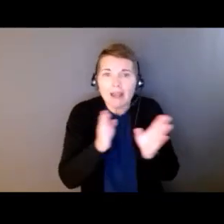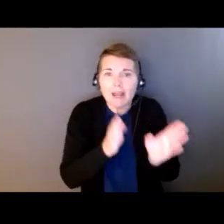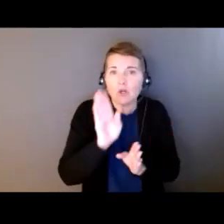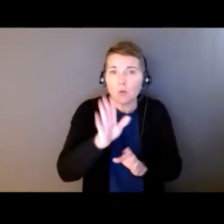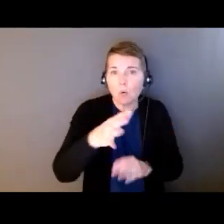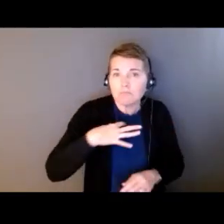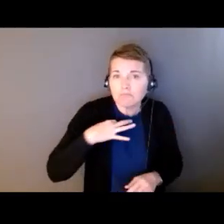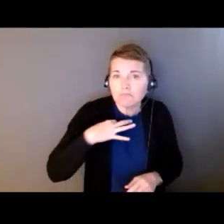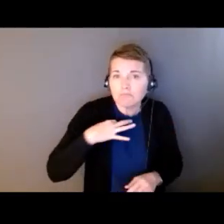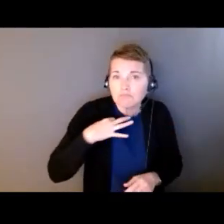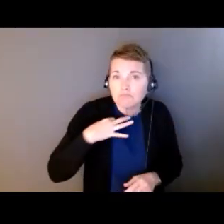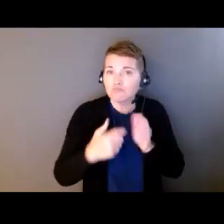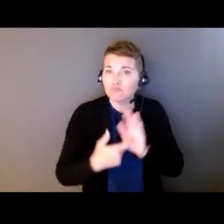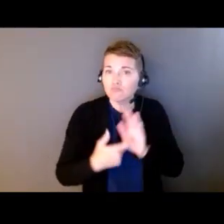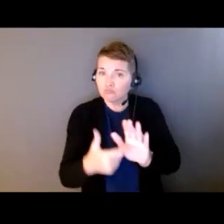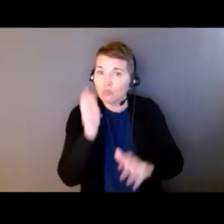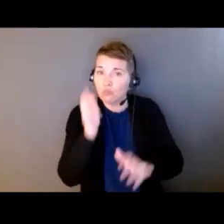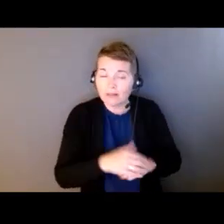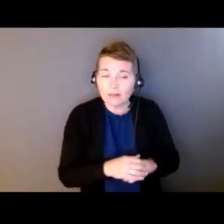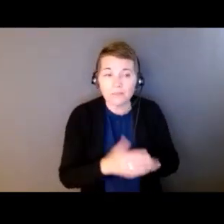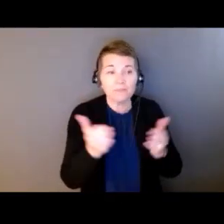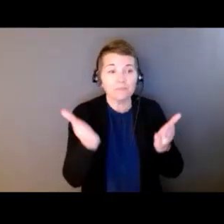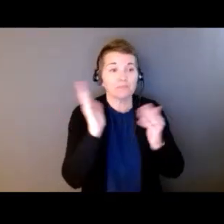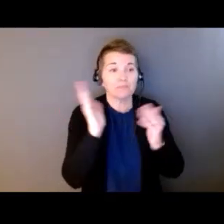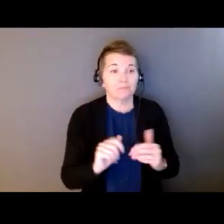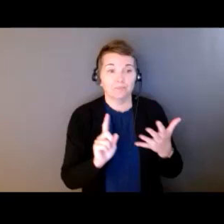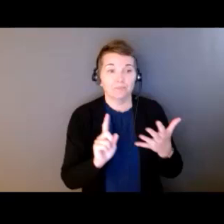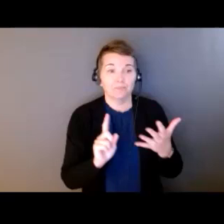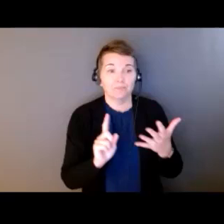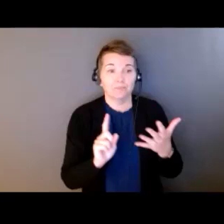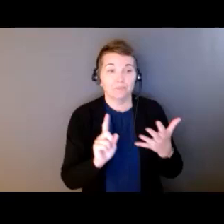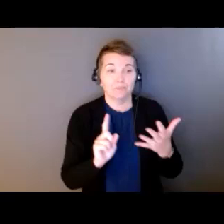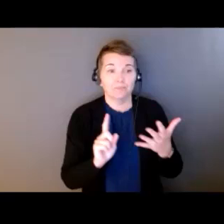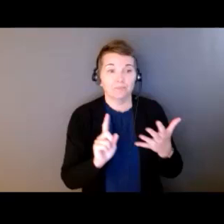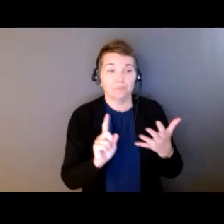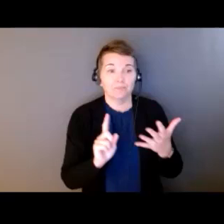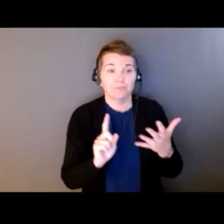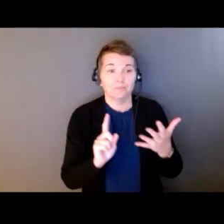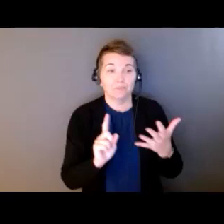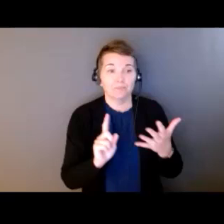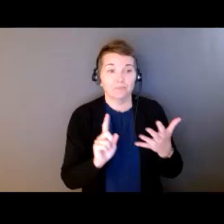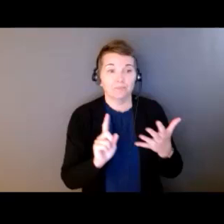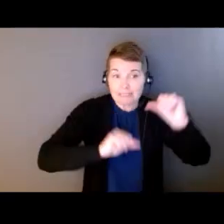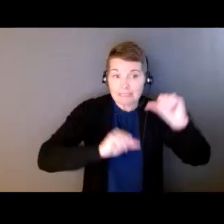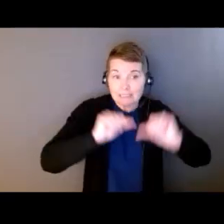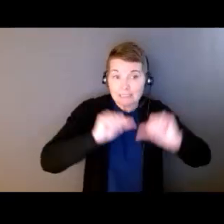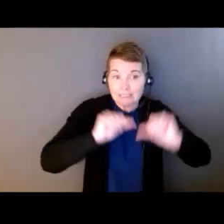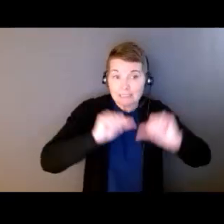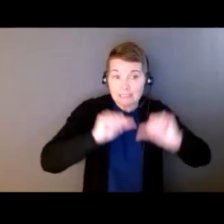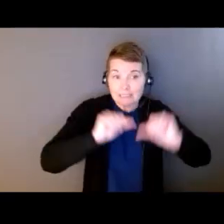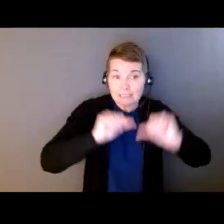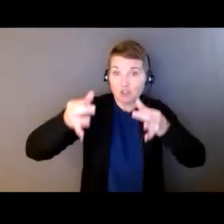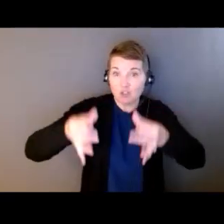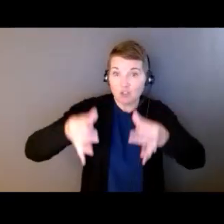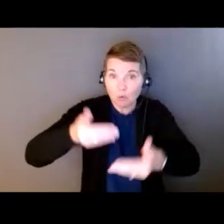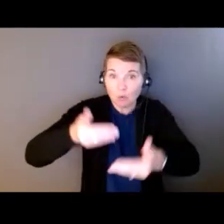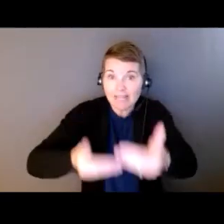We'll also discuss peer assessment and the decision-making process, and then finally, share some resources and closing remarks.